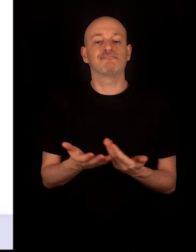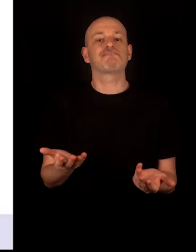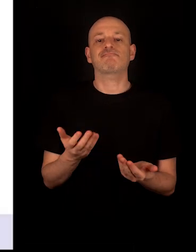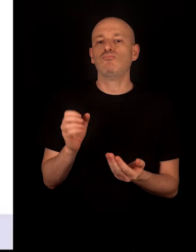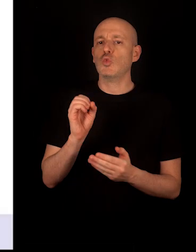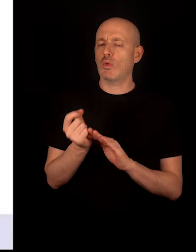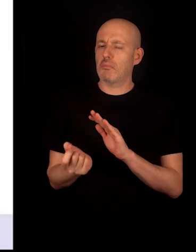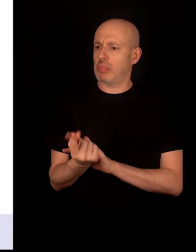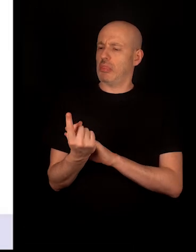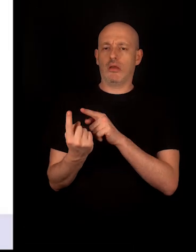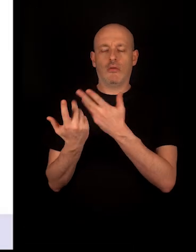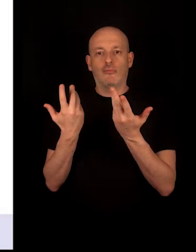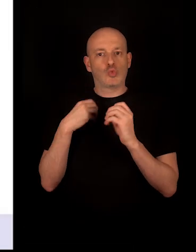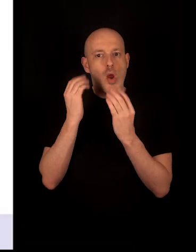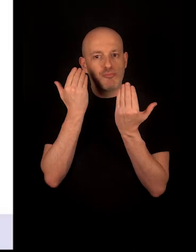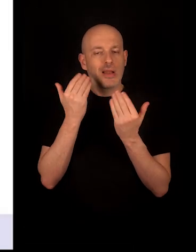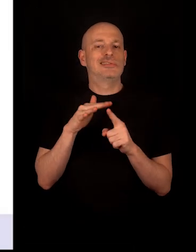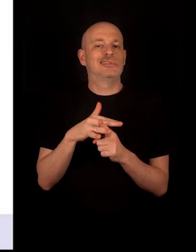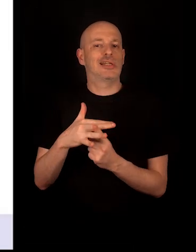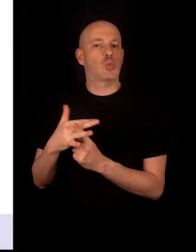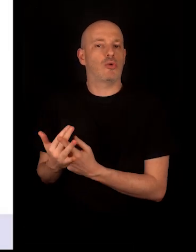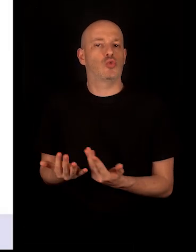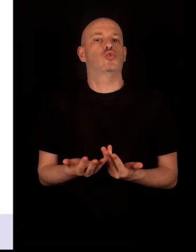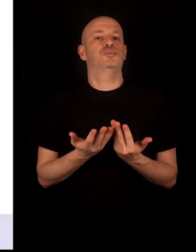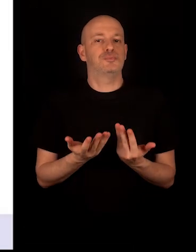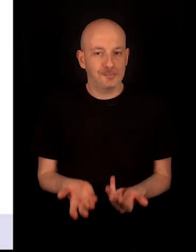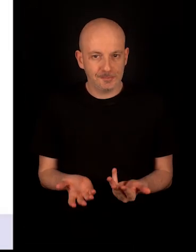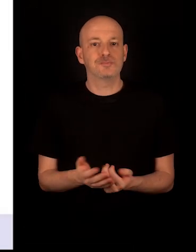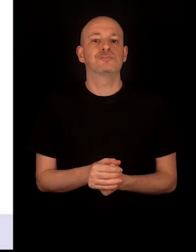Then, unforeseen circumstances are situations